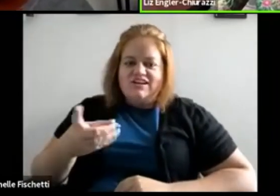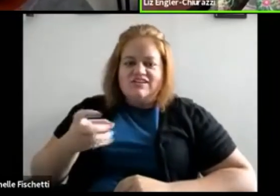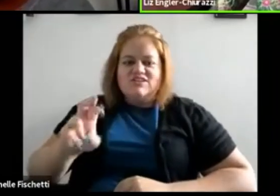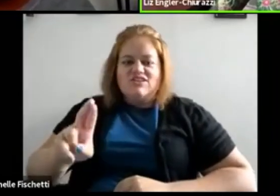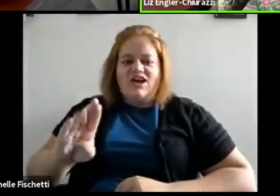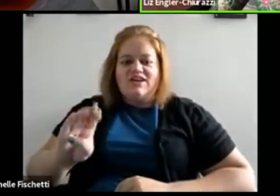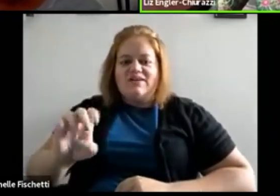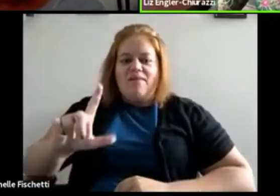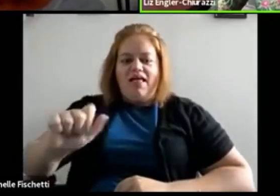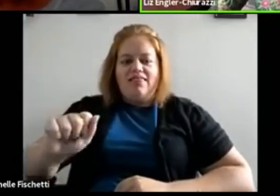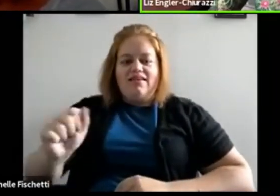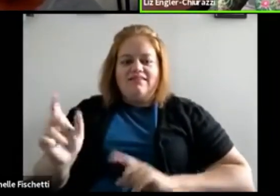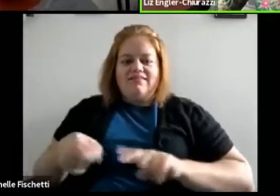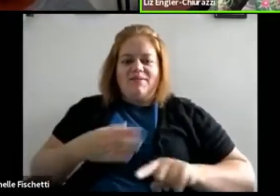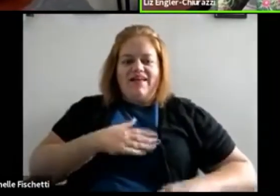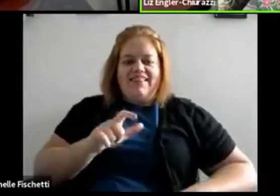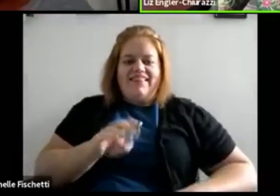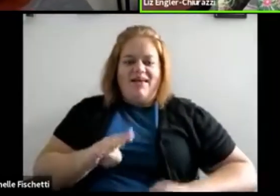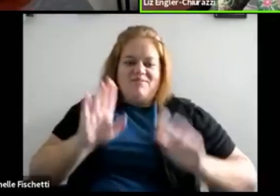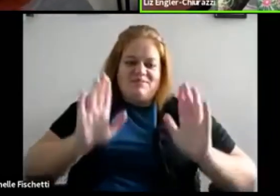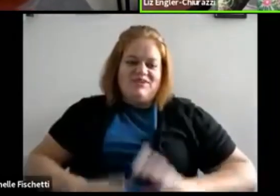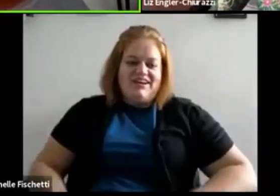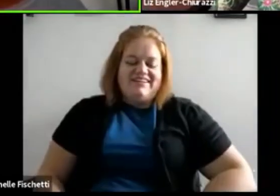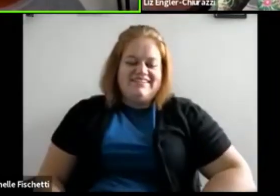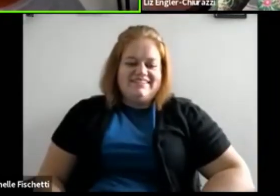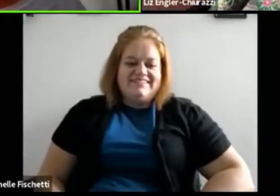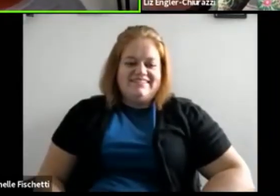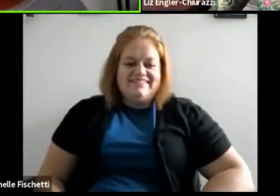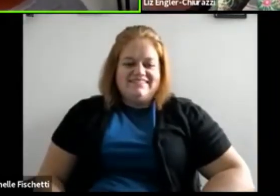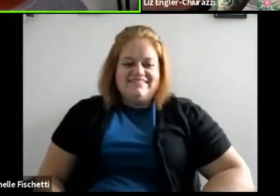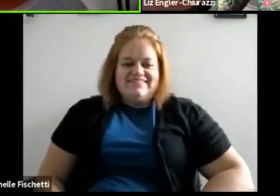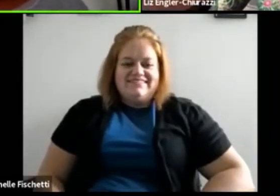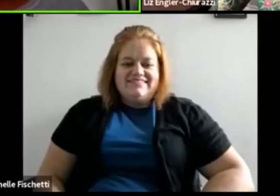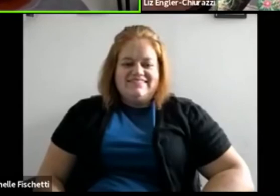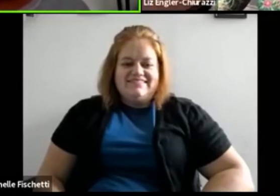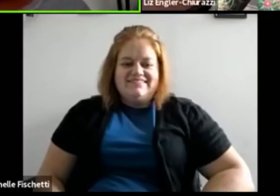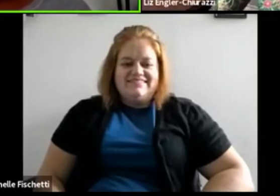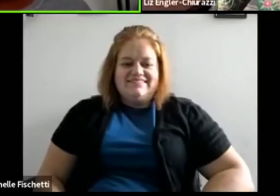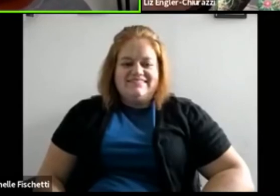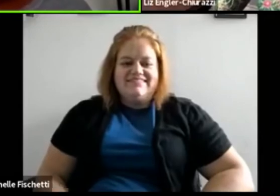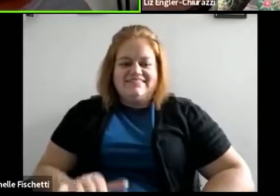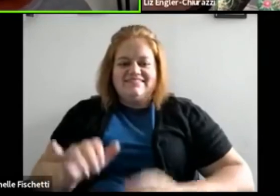working in my lab that would be great. For sure, that is fantastic. I love to